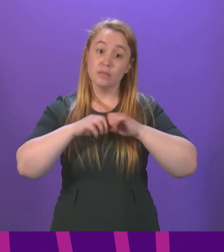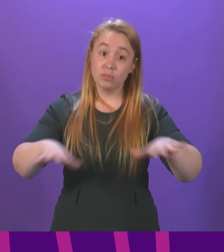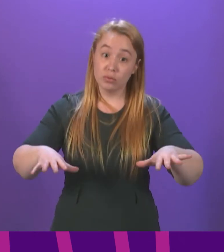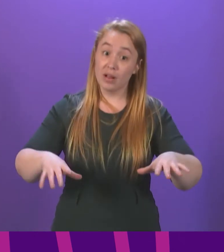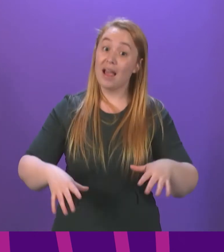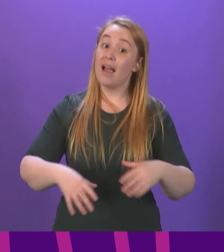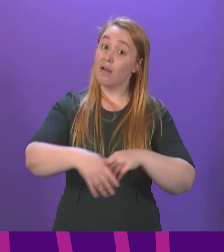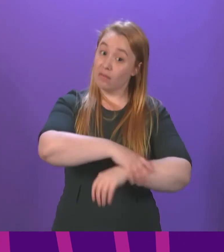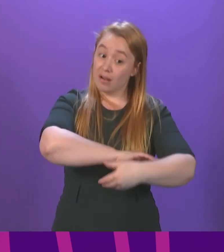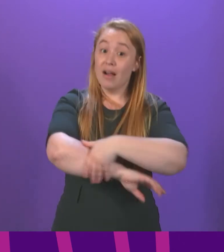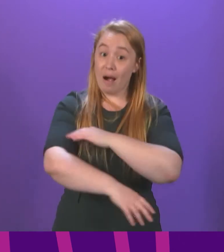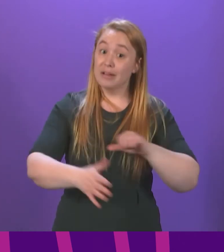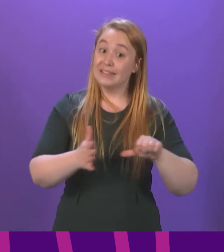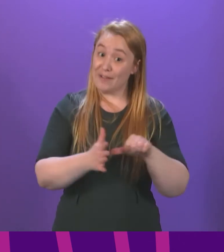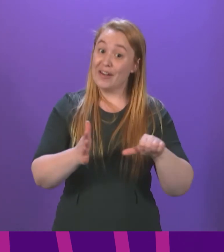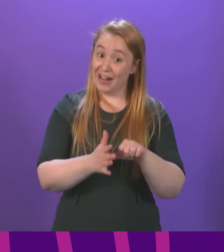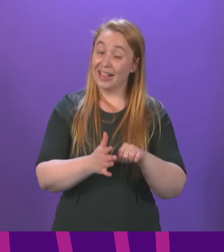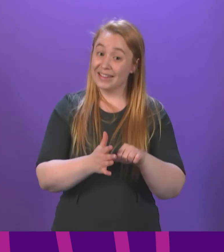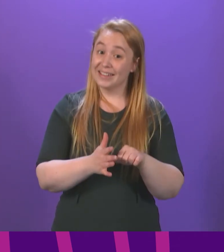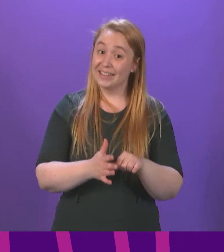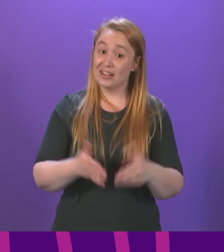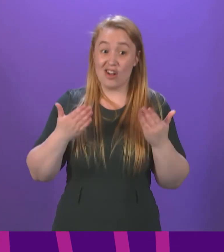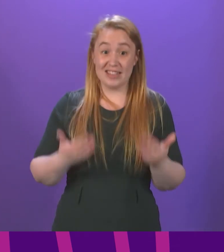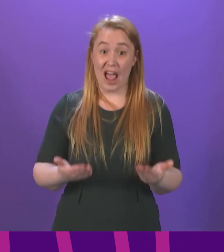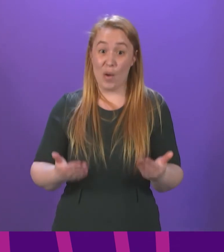feat, given that we are only into March.